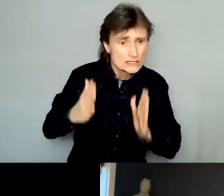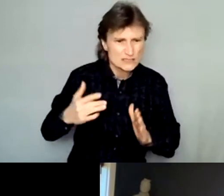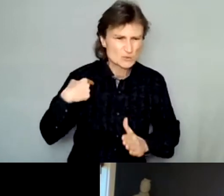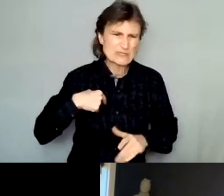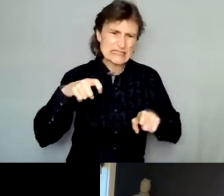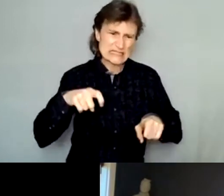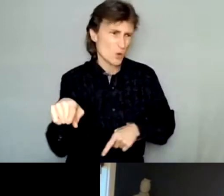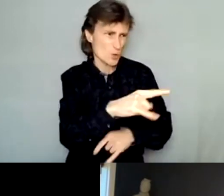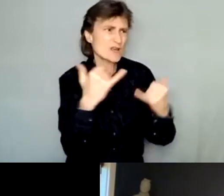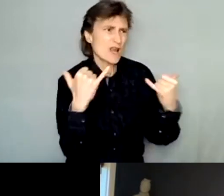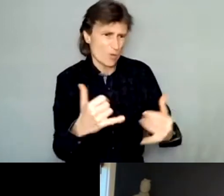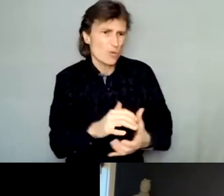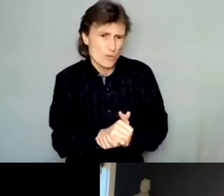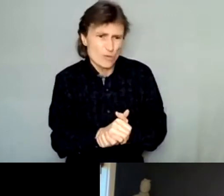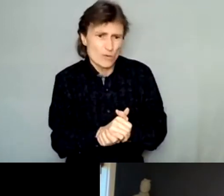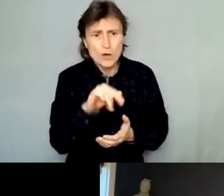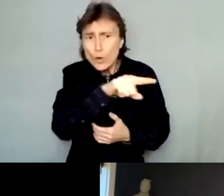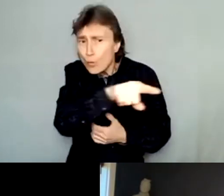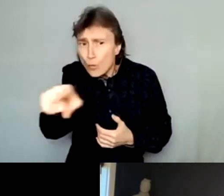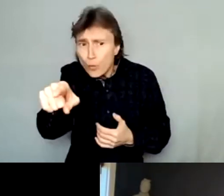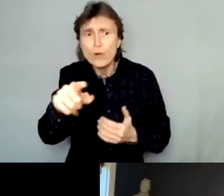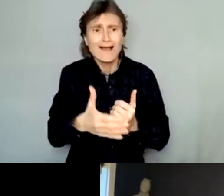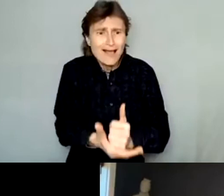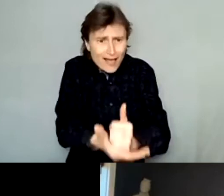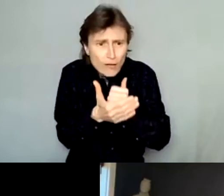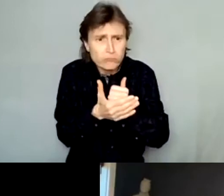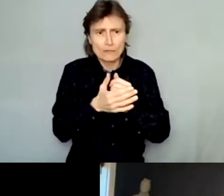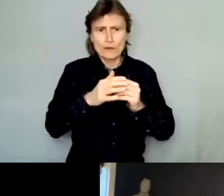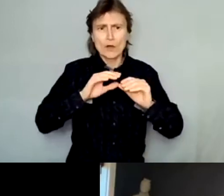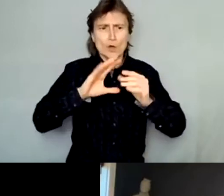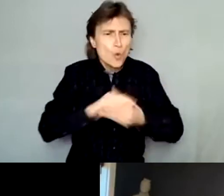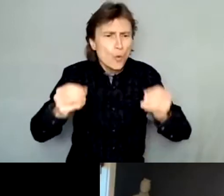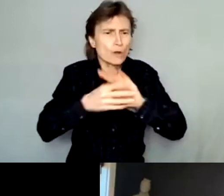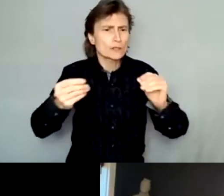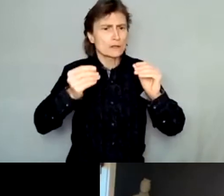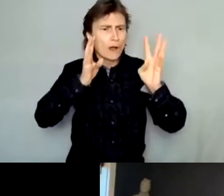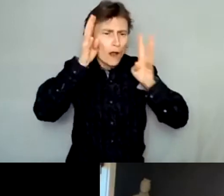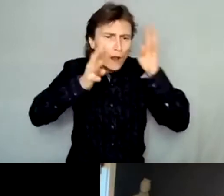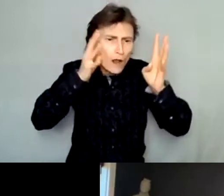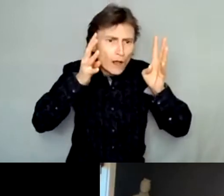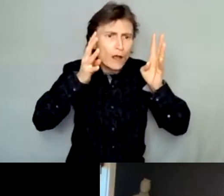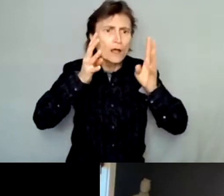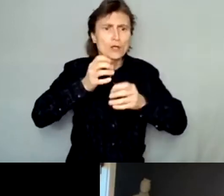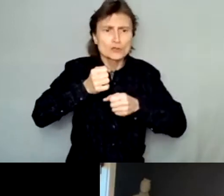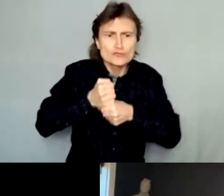They create meaning for us in a time when it feels so hard to find that meaning: “Why